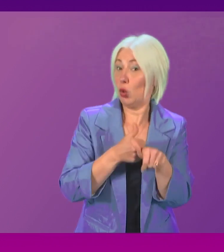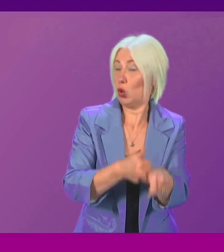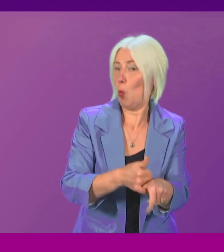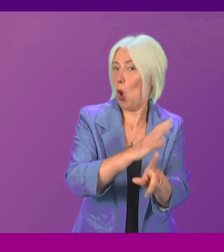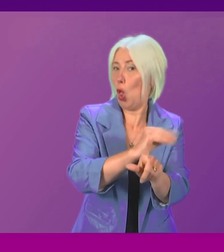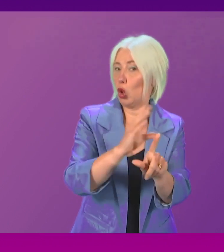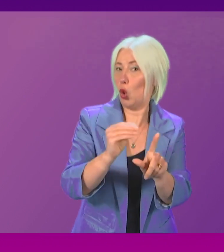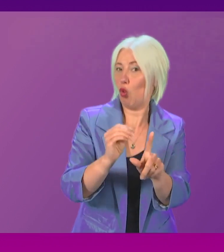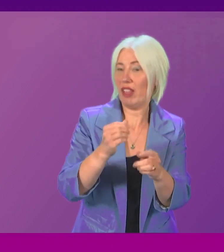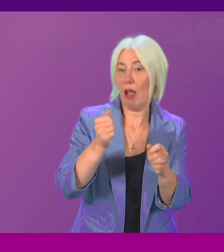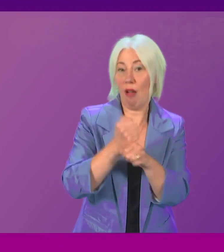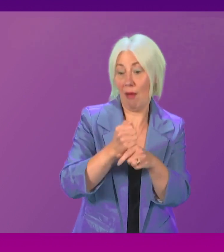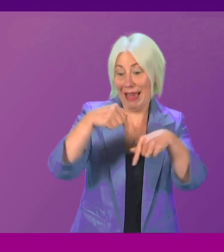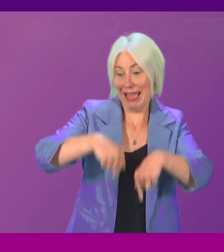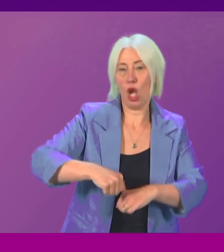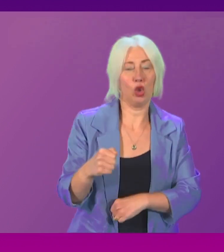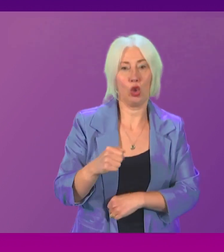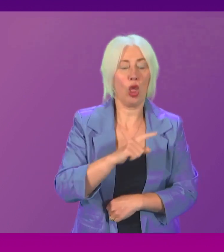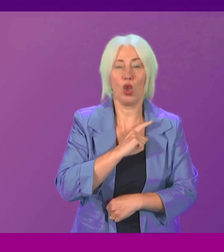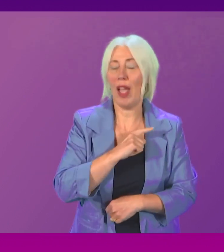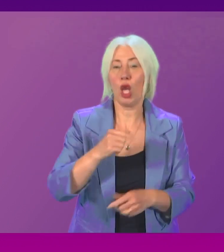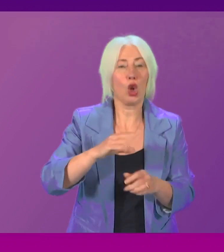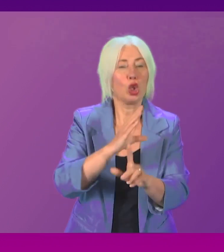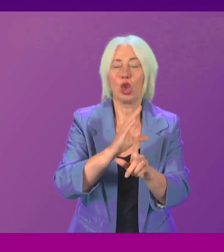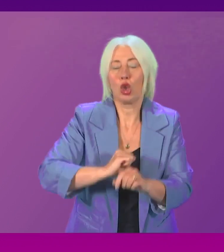of Scotland, because Scotland does not vote for Conservatives.